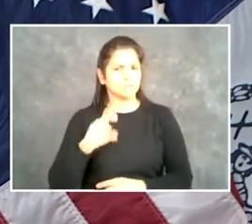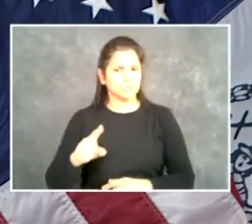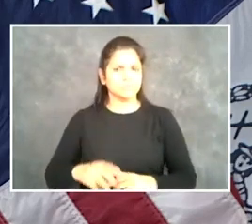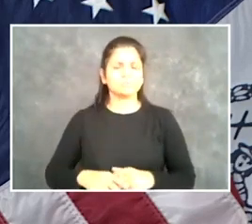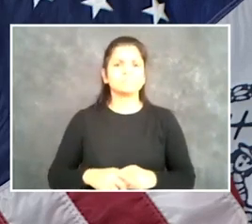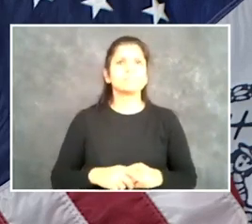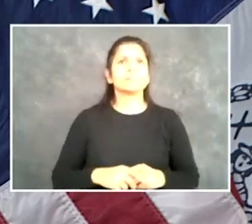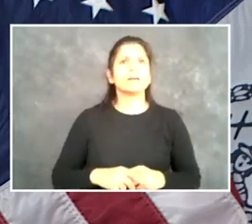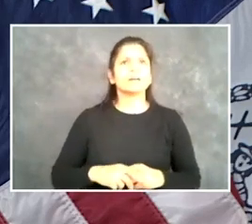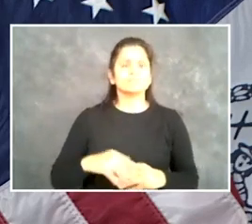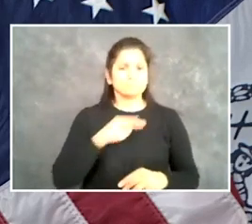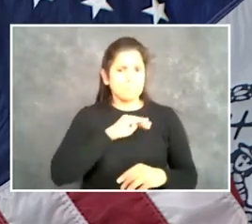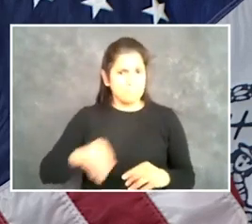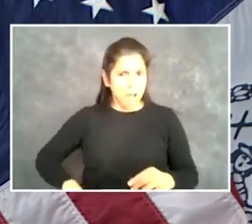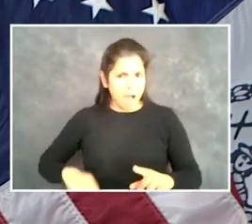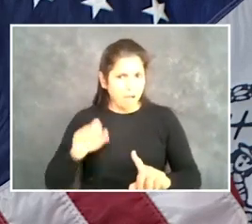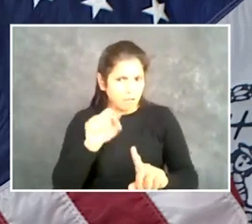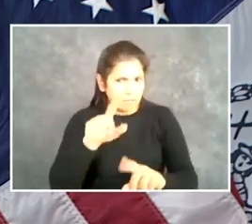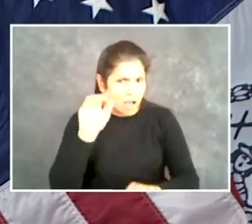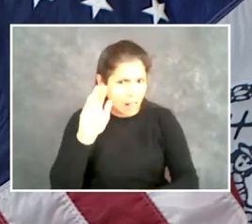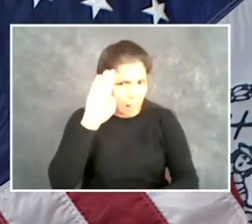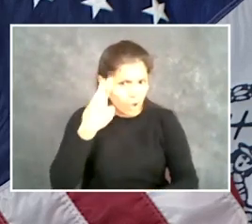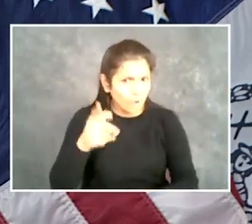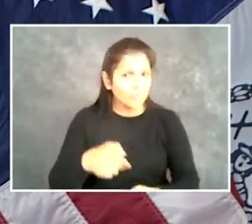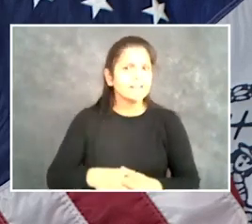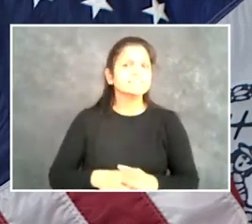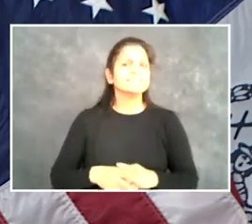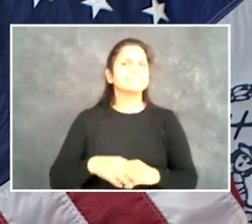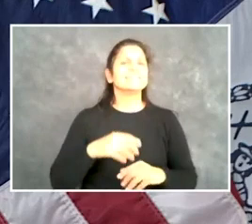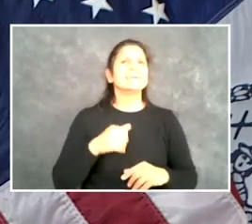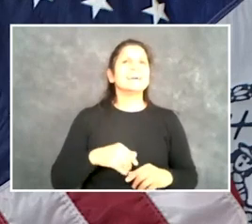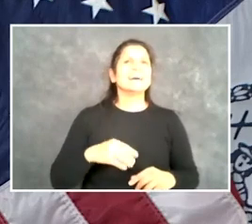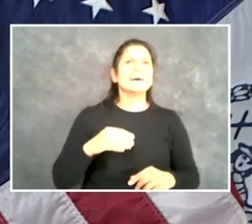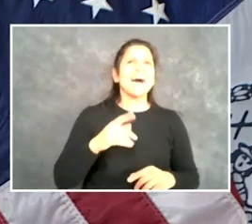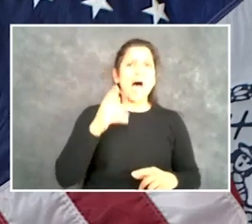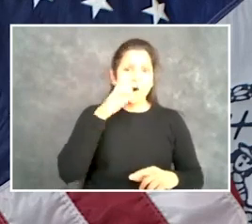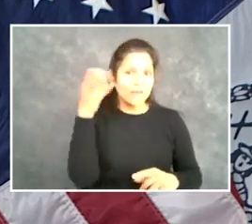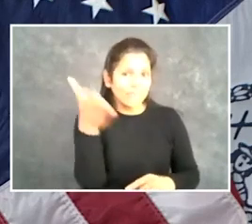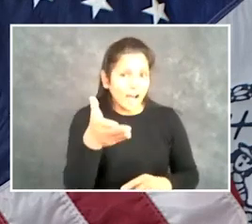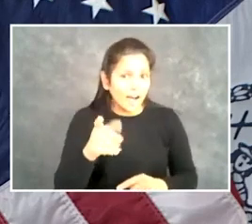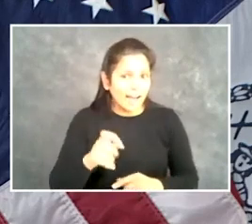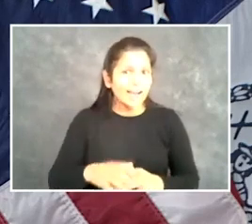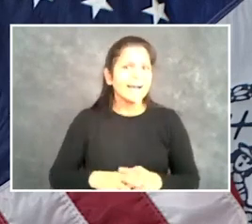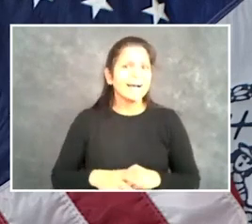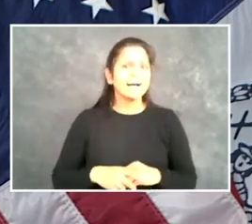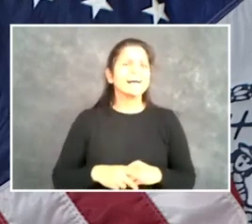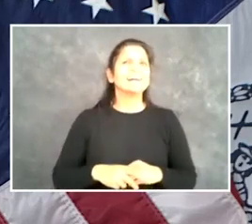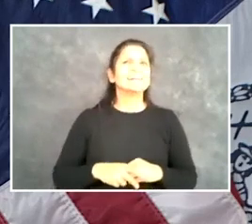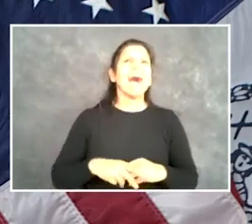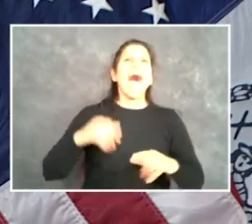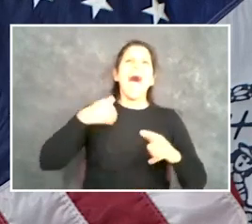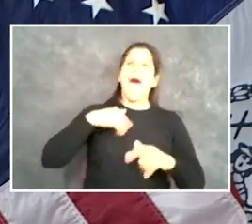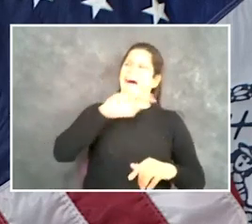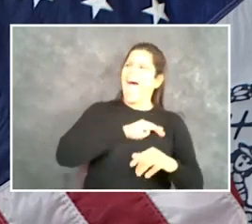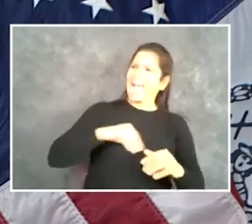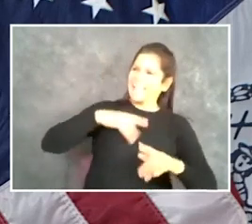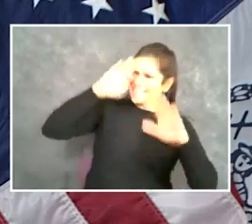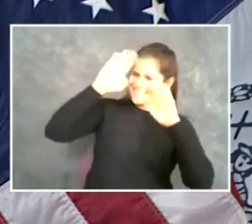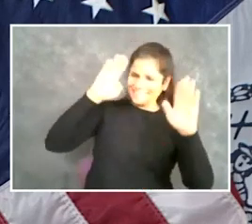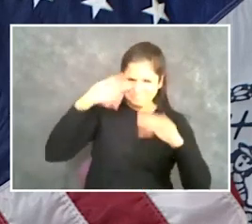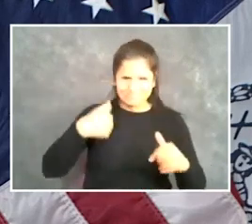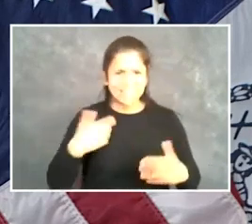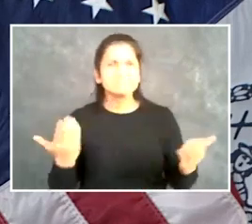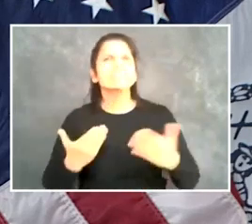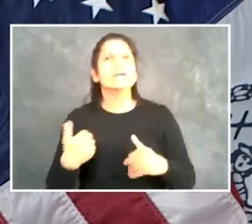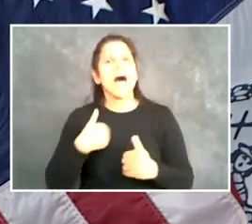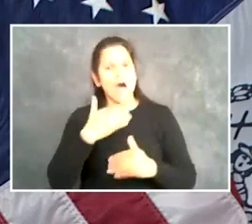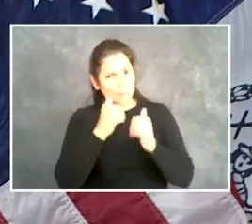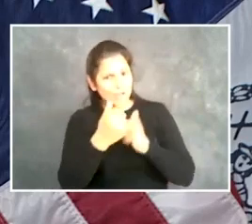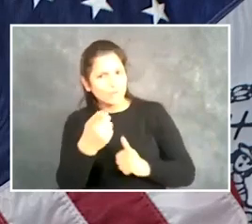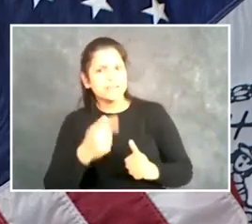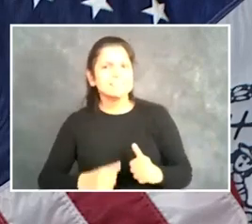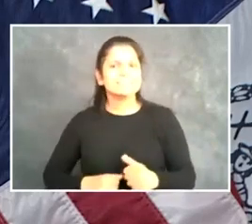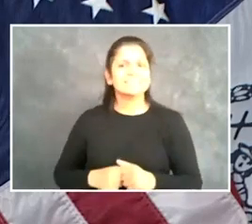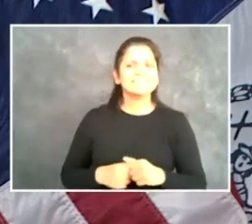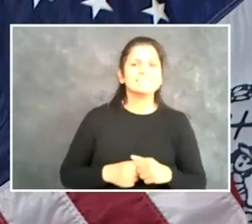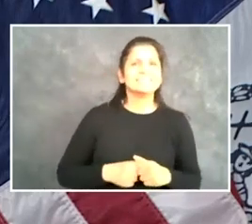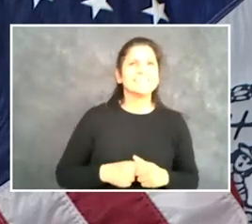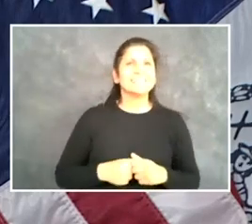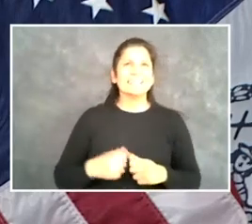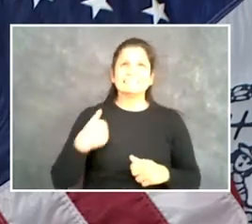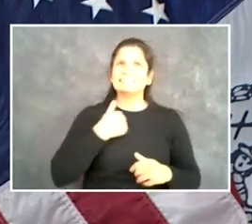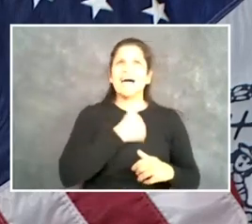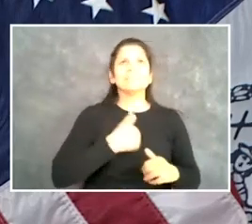NEXT, MELISSA FROM NEWS4.